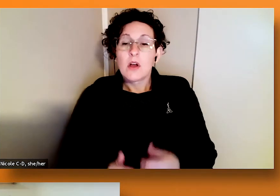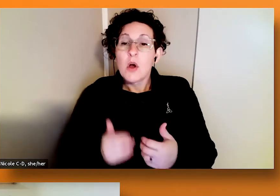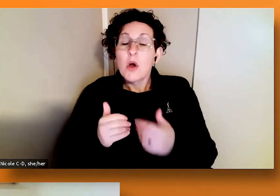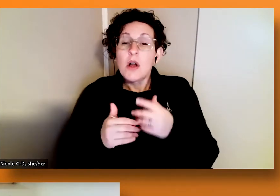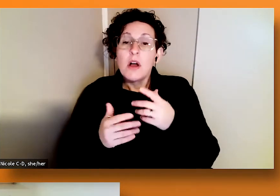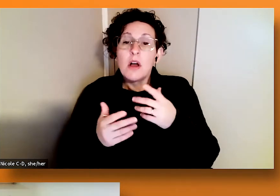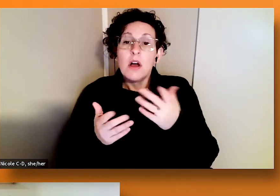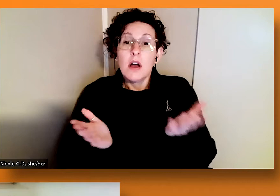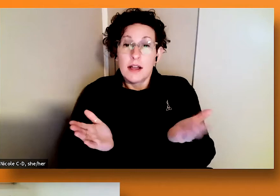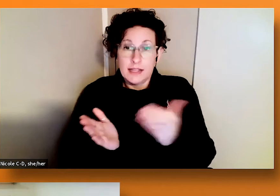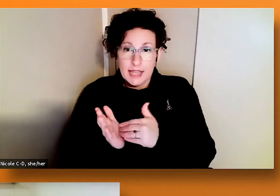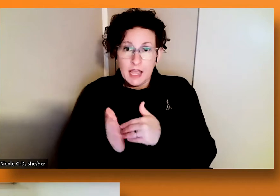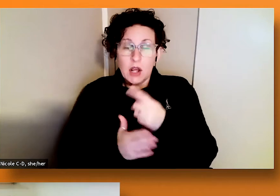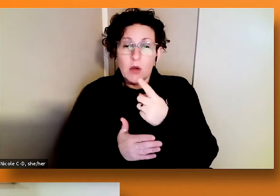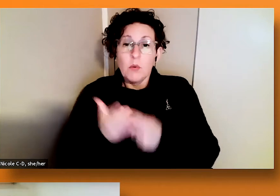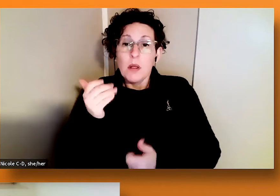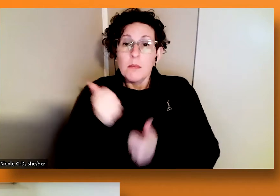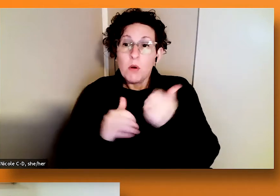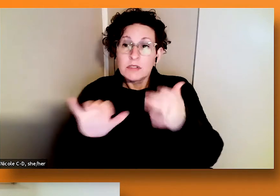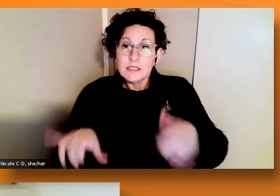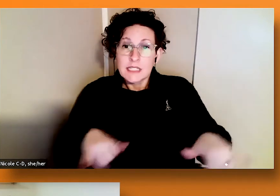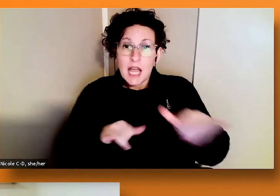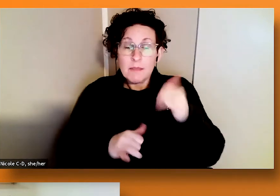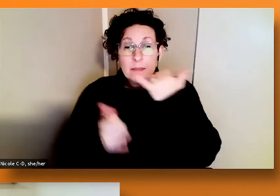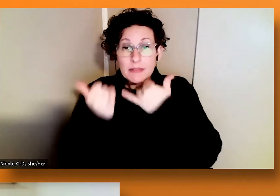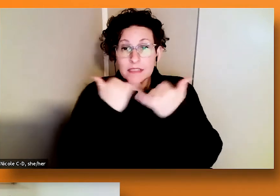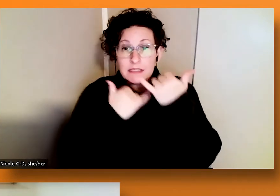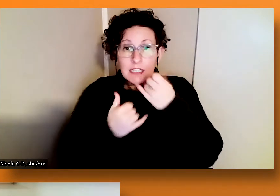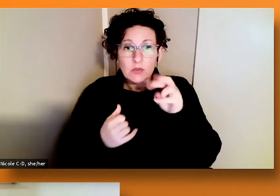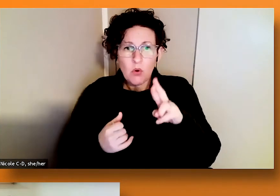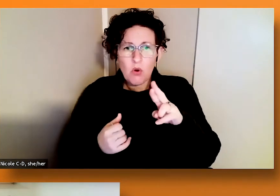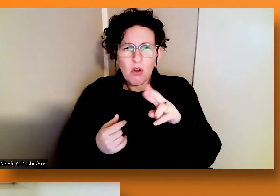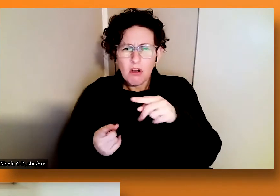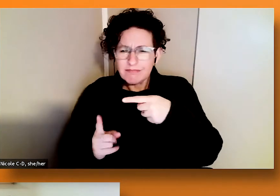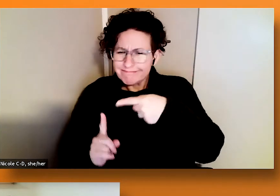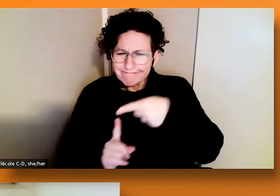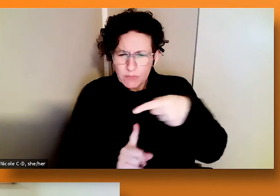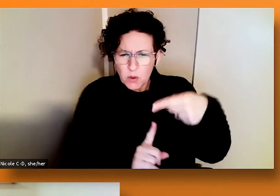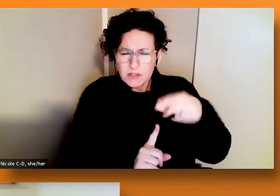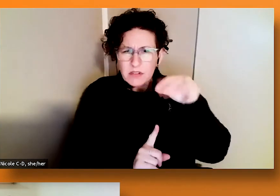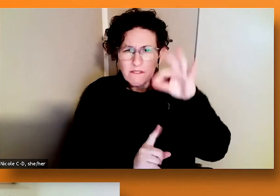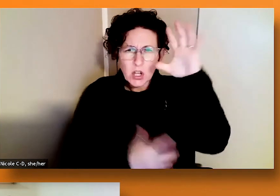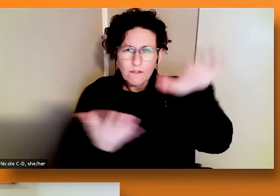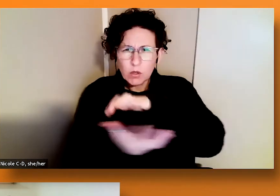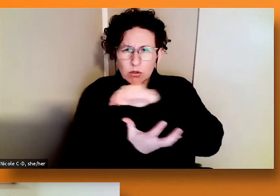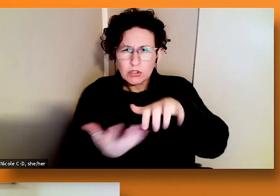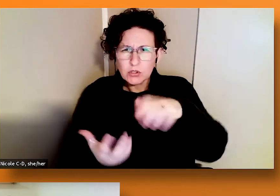"What are the most common mistakes or areas of confusion you see?"